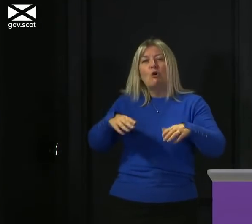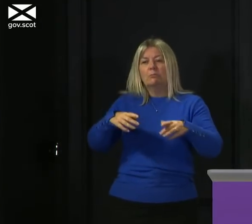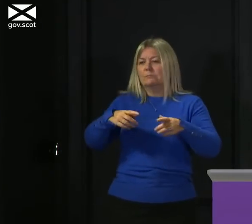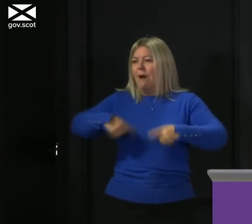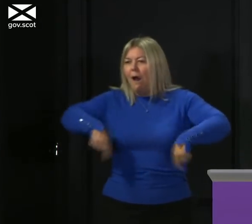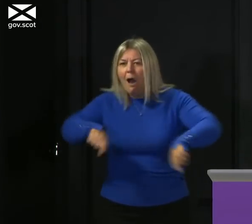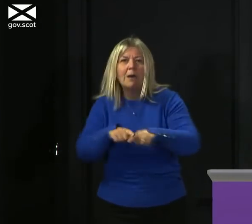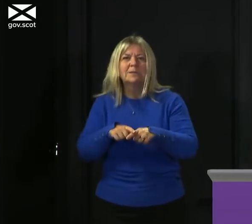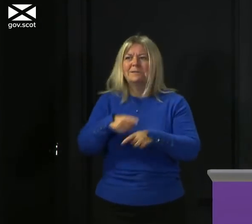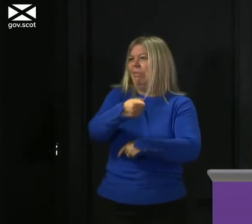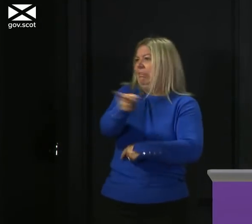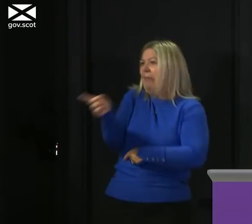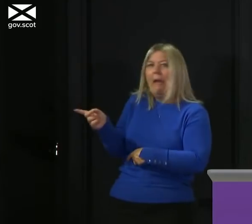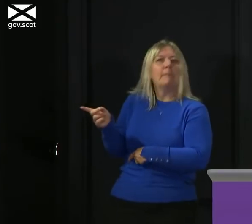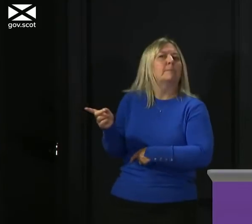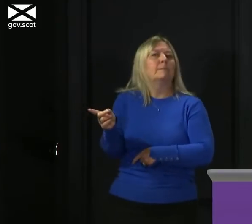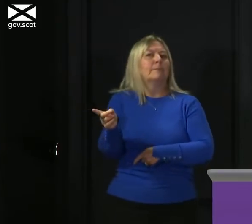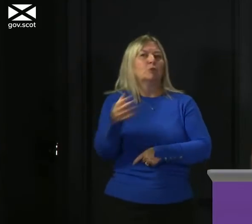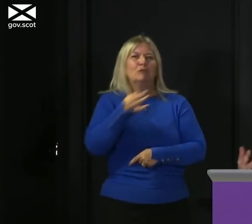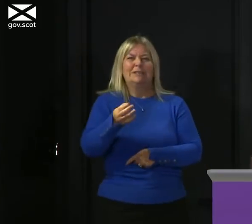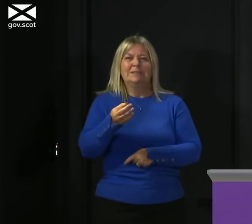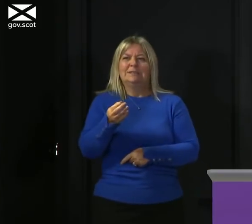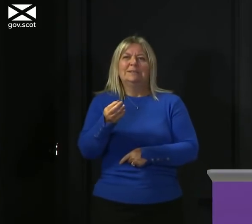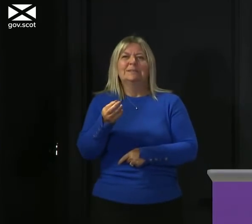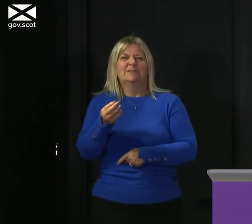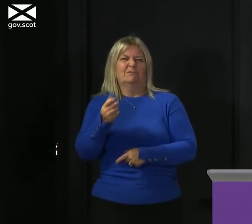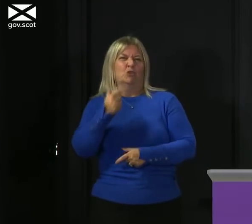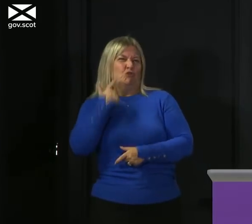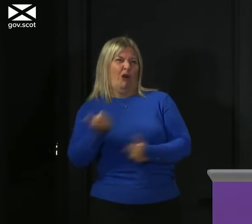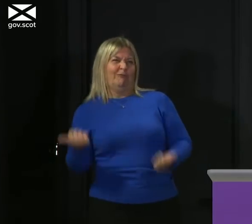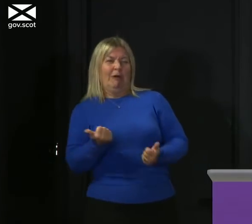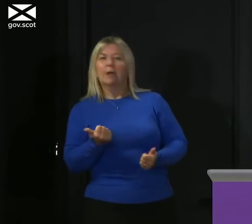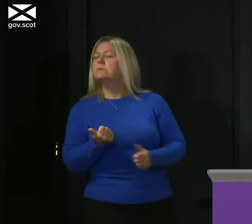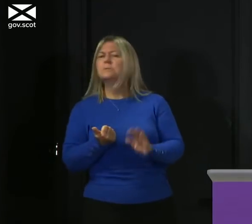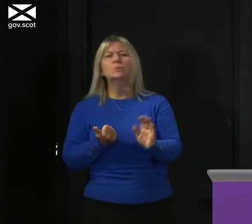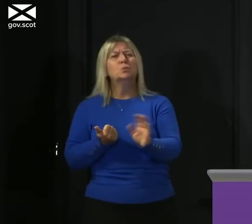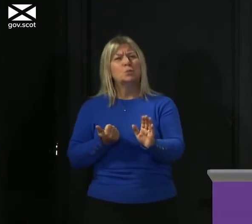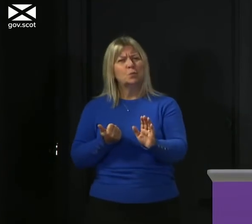that it is not a risk to us potentially and that is why all of us have to act in the ways that we